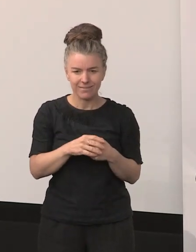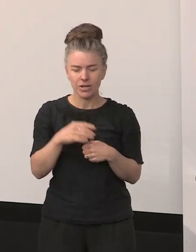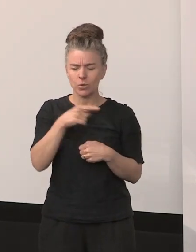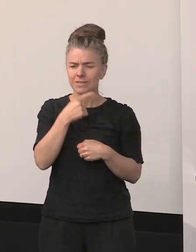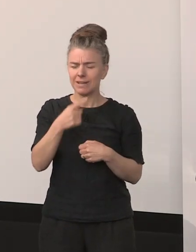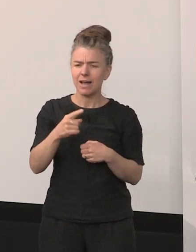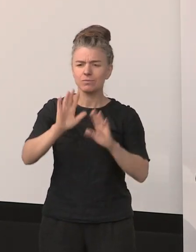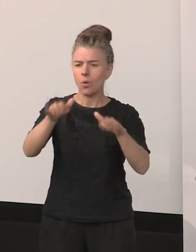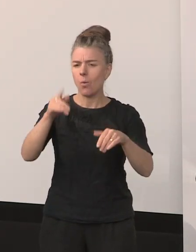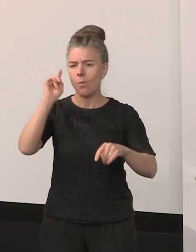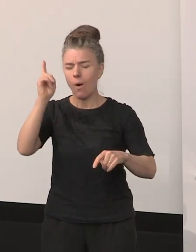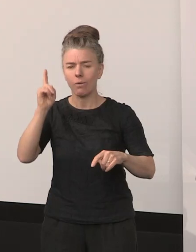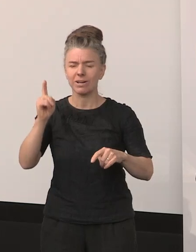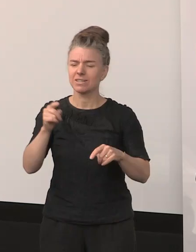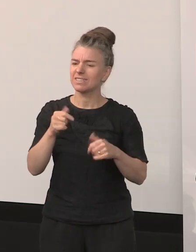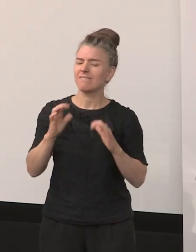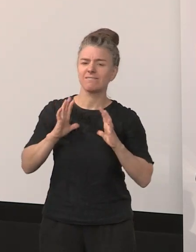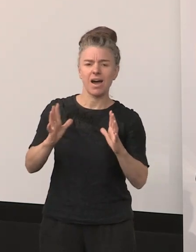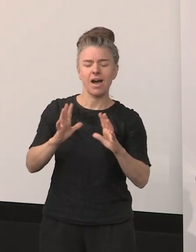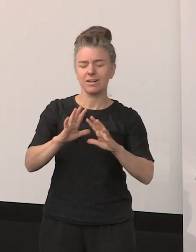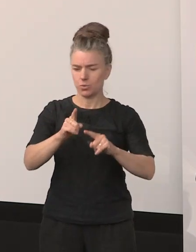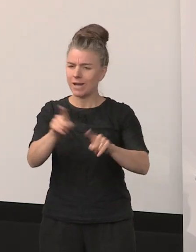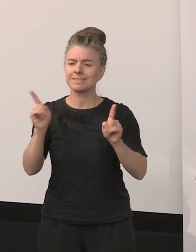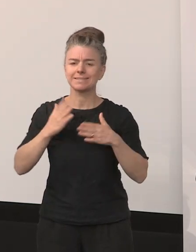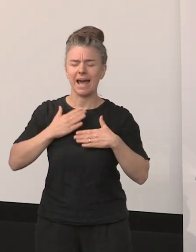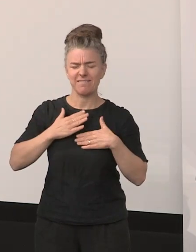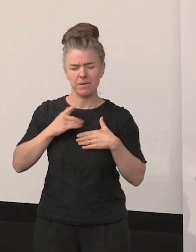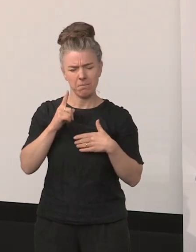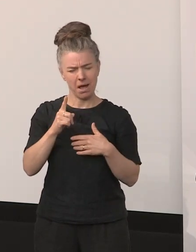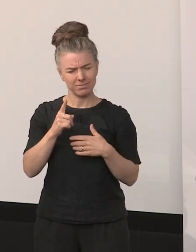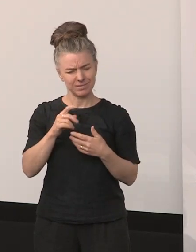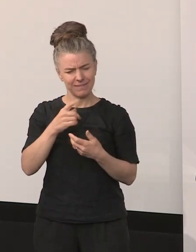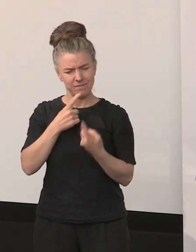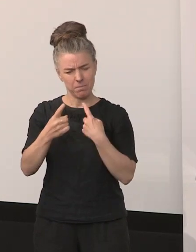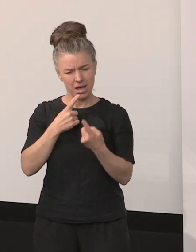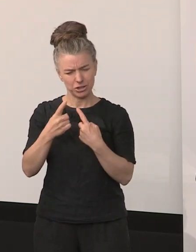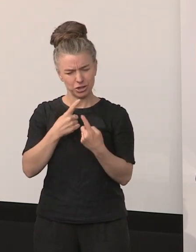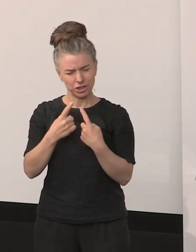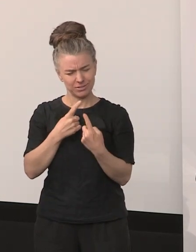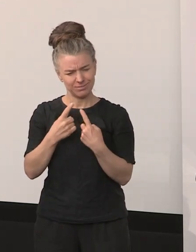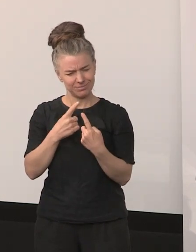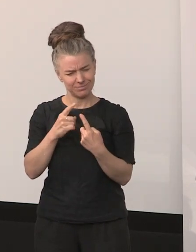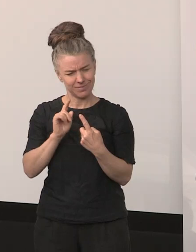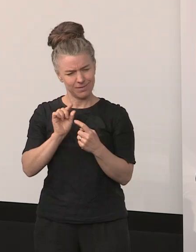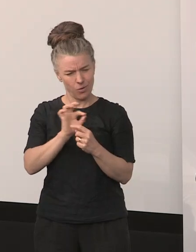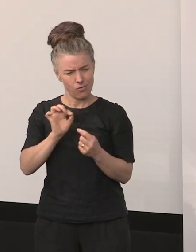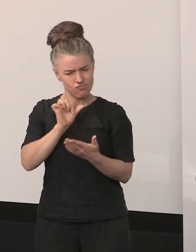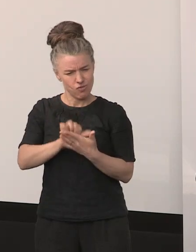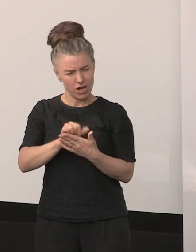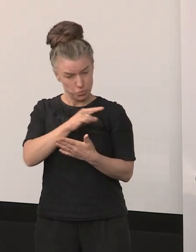thing. Yet the public-facing messaging was that there's nothing wrong, be safe, feel safe. And it highlighted the